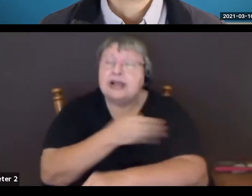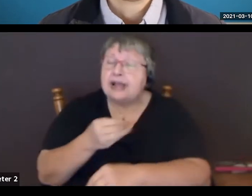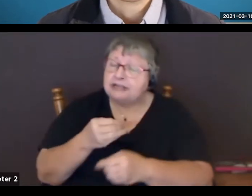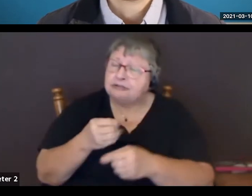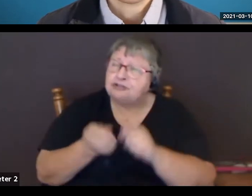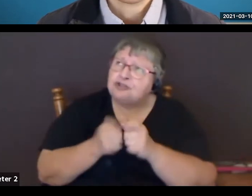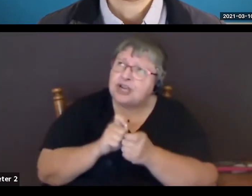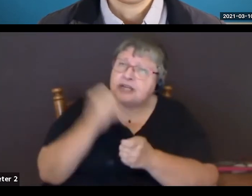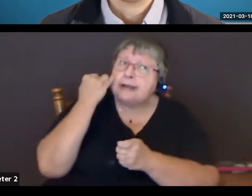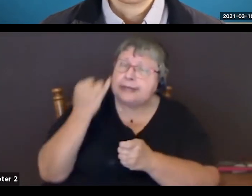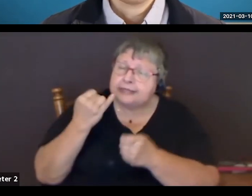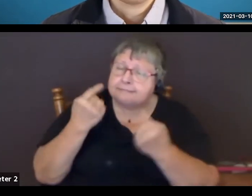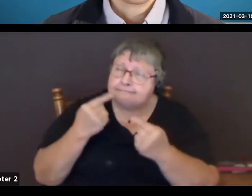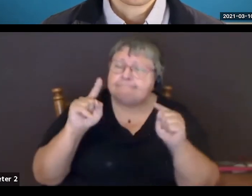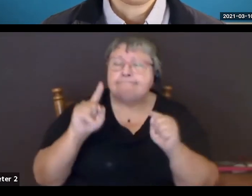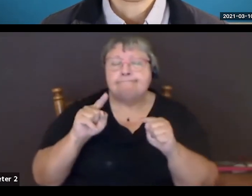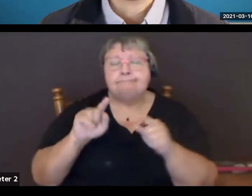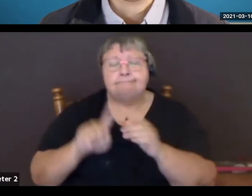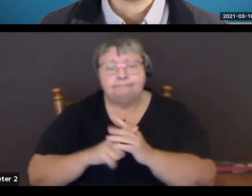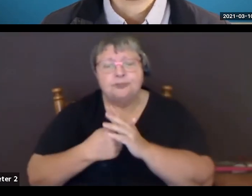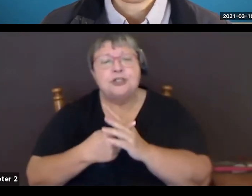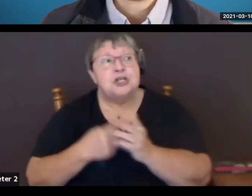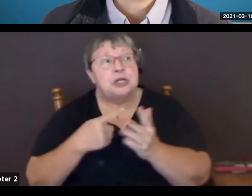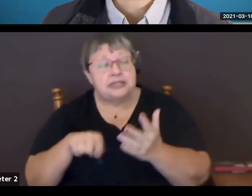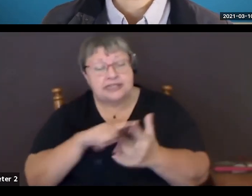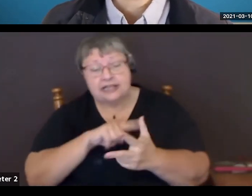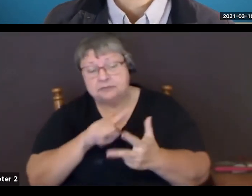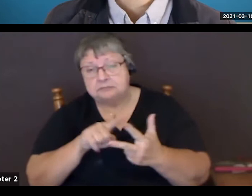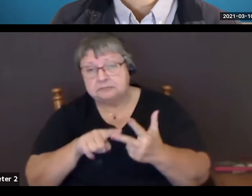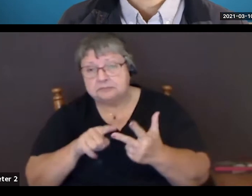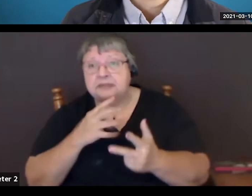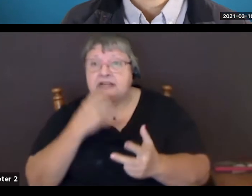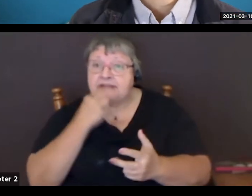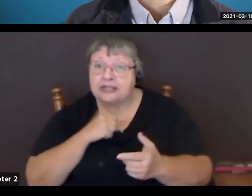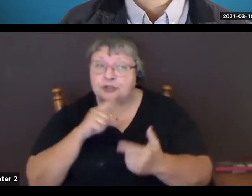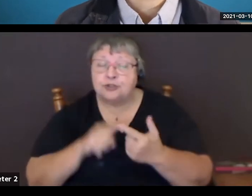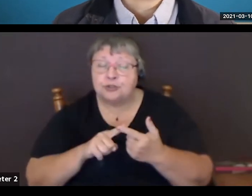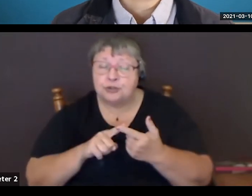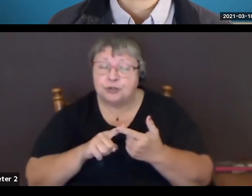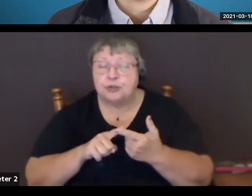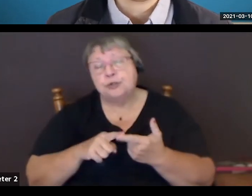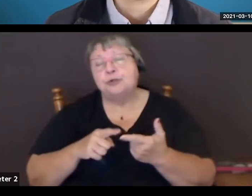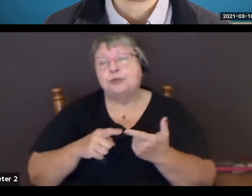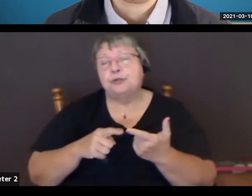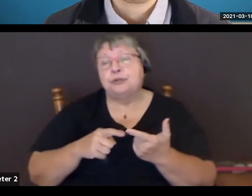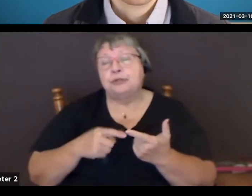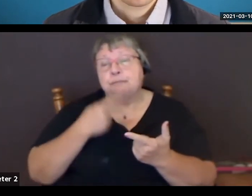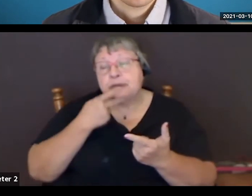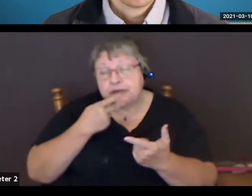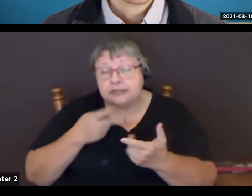The best projects at cat lab achieve a trifecta of direct value to the public scholarly knowledge and policy impacts.